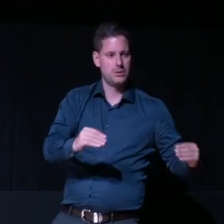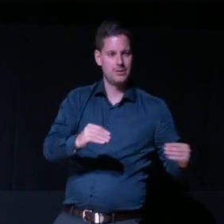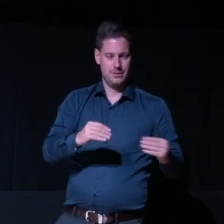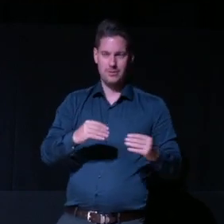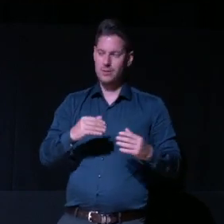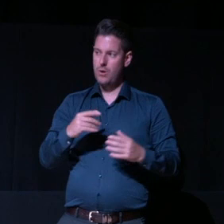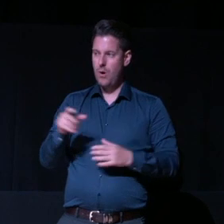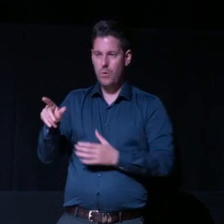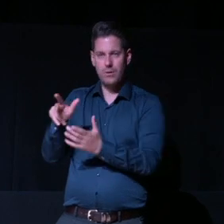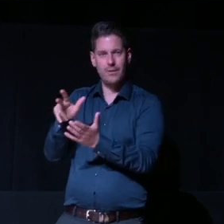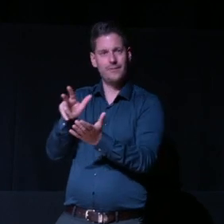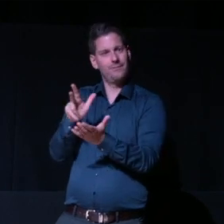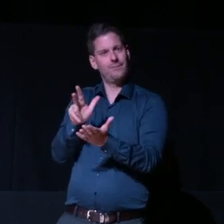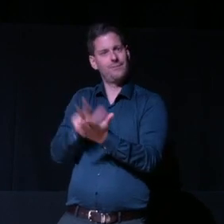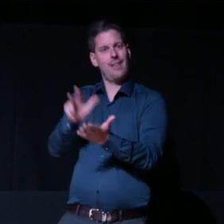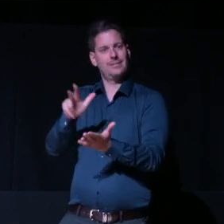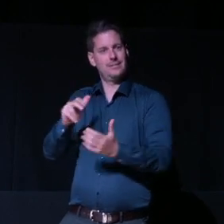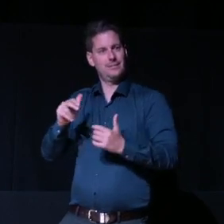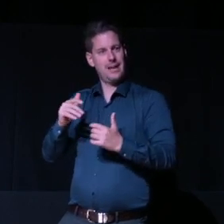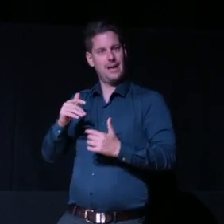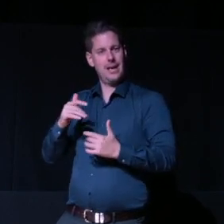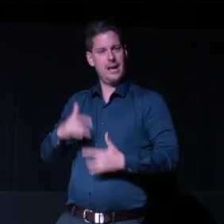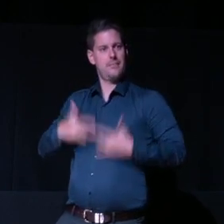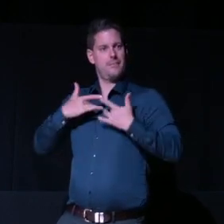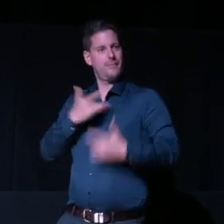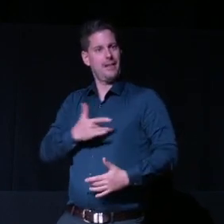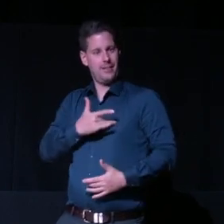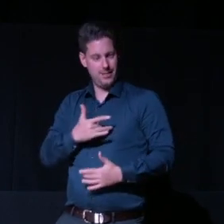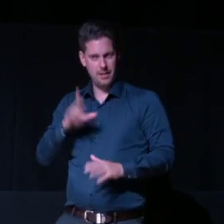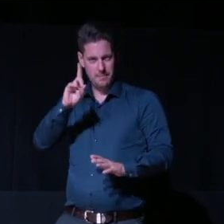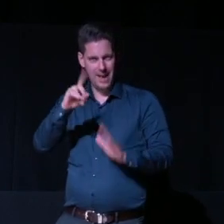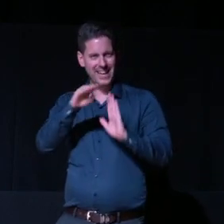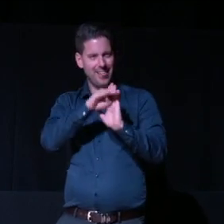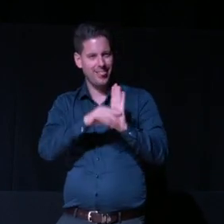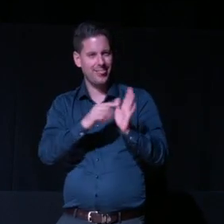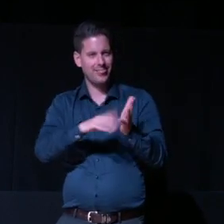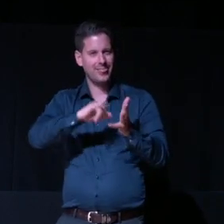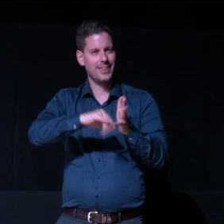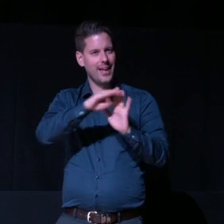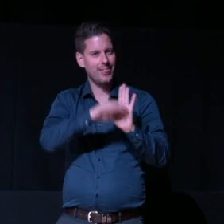really valid thing, but I suppose we're also talking about like ethics, right? So I suppose if you are